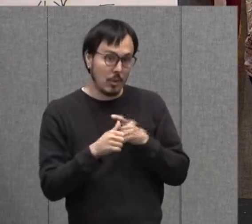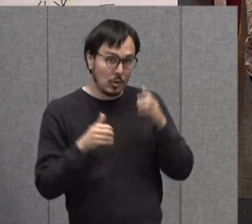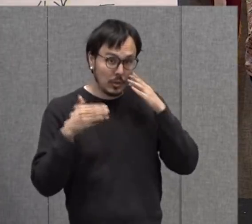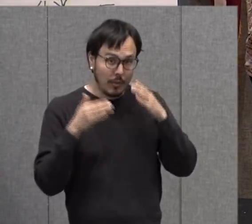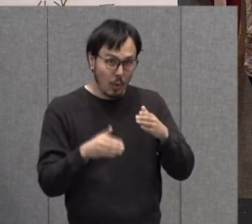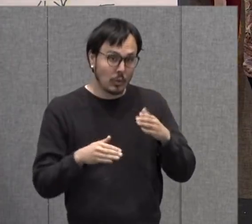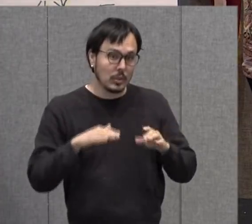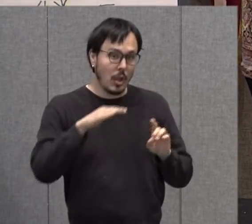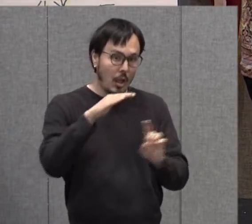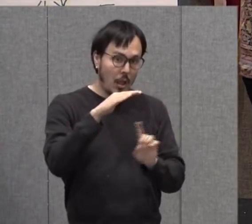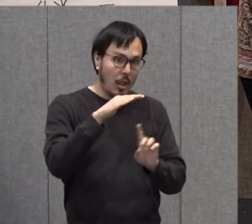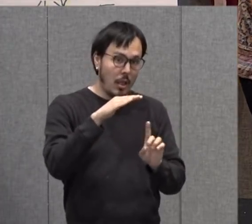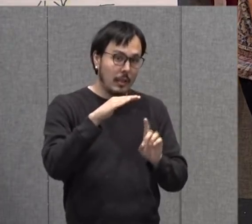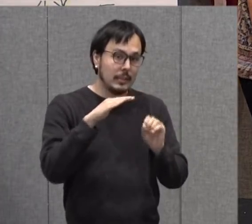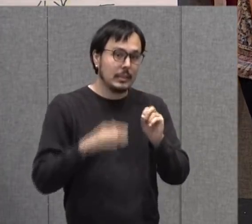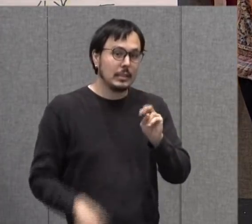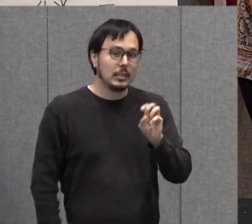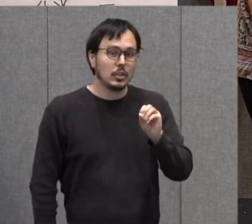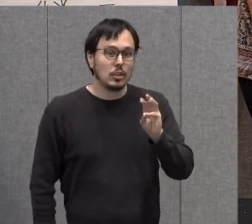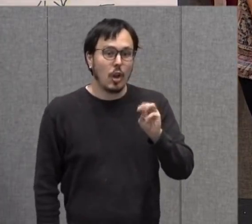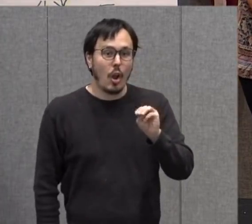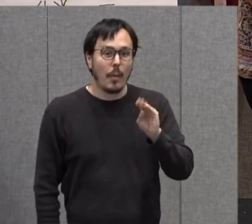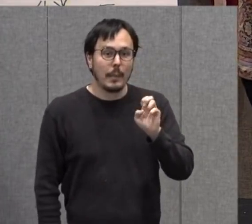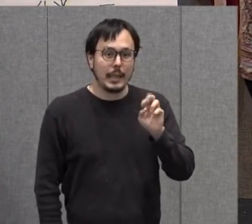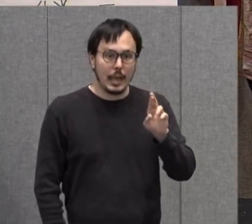and I think, how many pieces do I need of this?